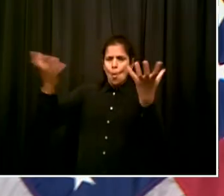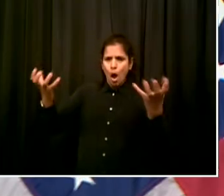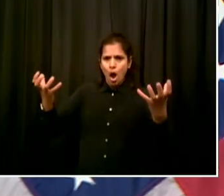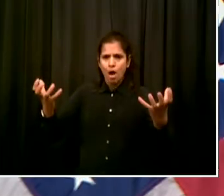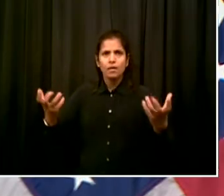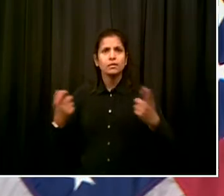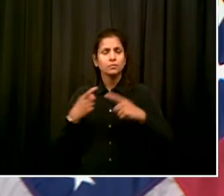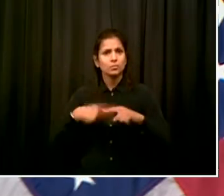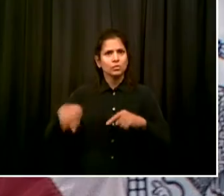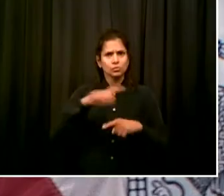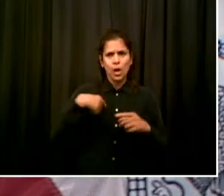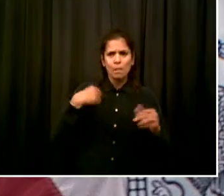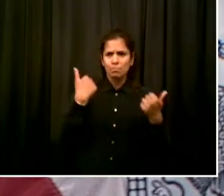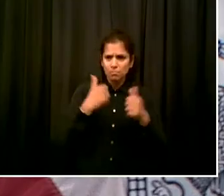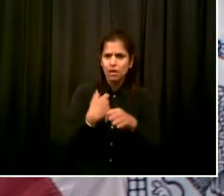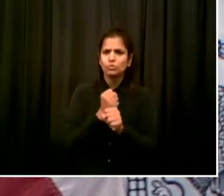ALL STAKEHOLDERS WORKING TOGETHER AND WITH CRYSTAL-